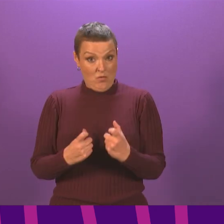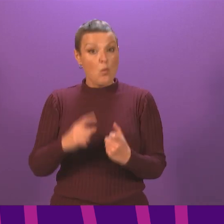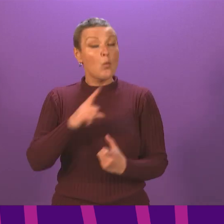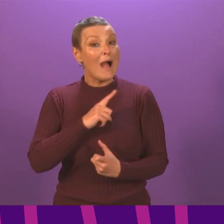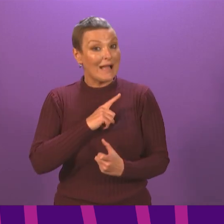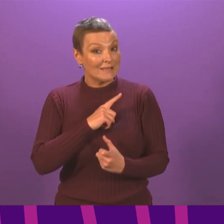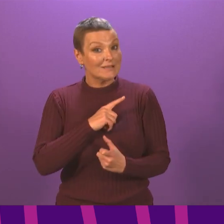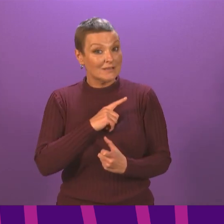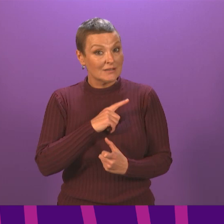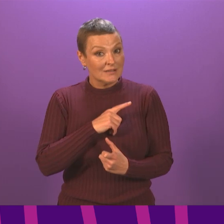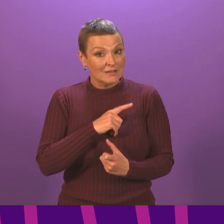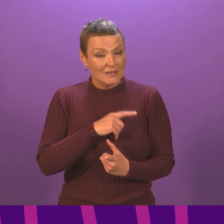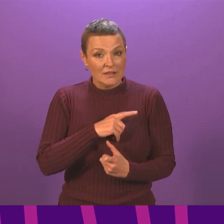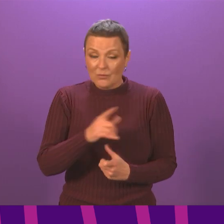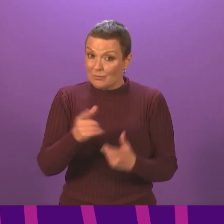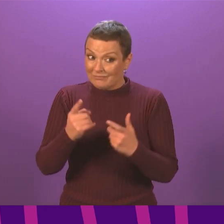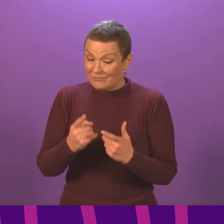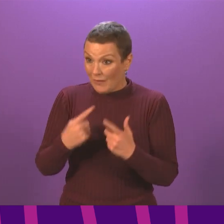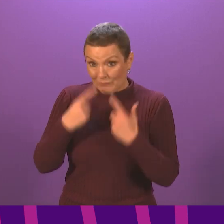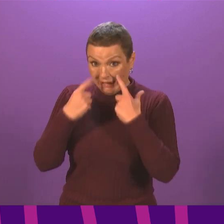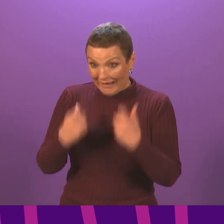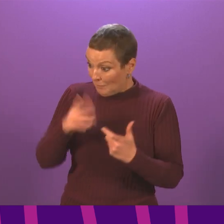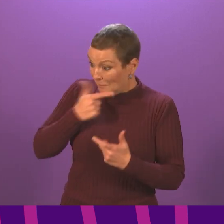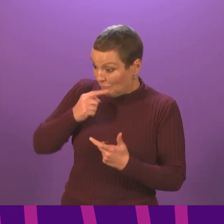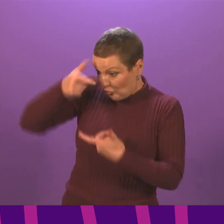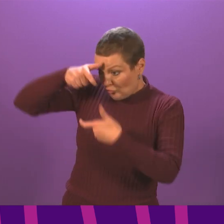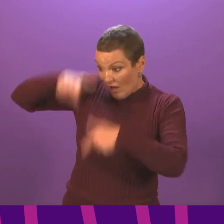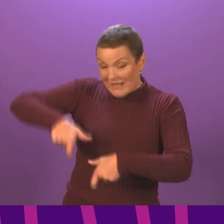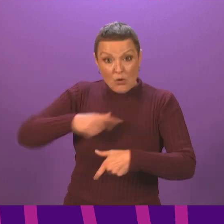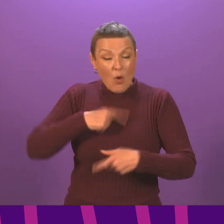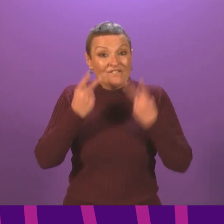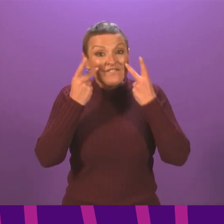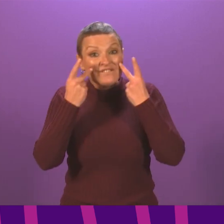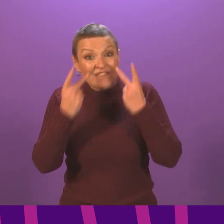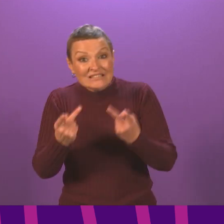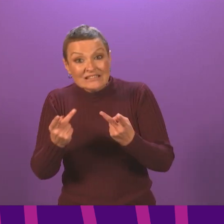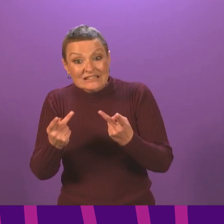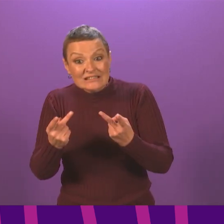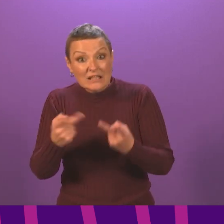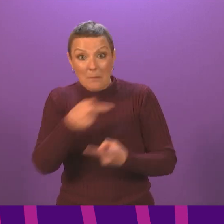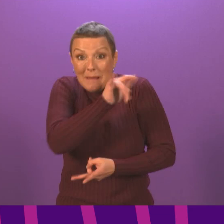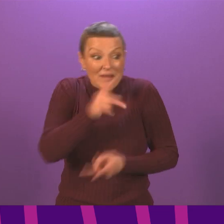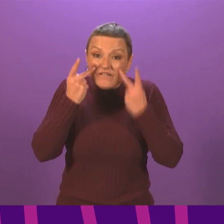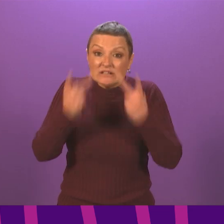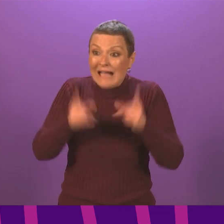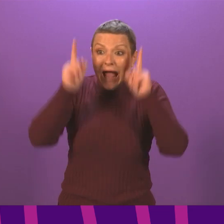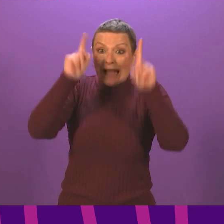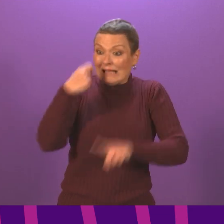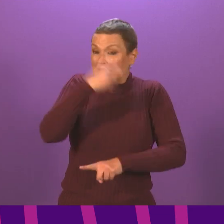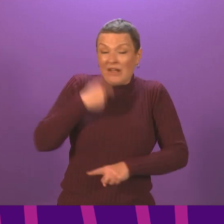that we are not discriminating against residents or visitors for whom taking the test is not